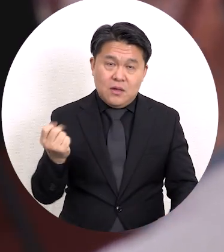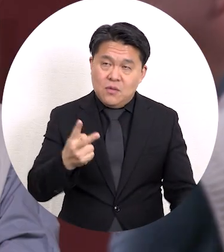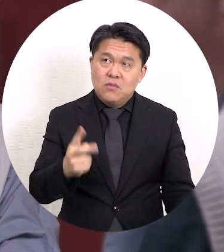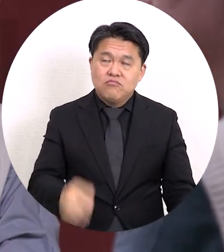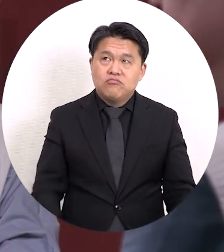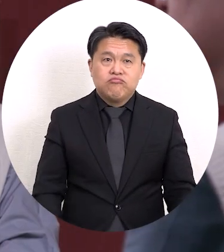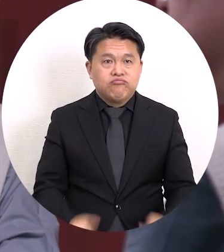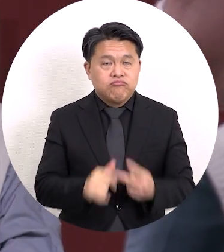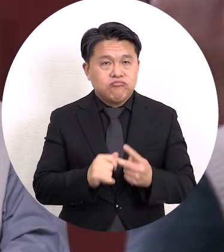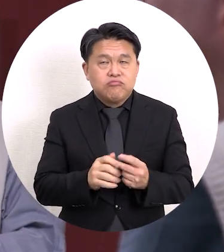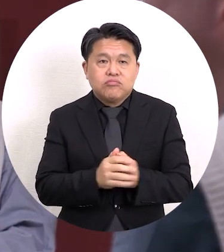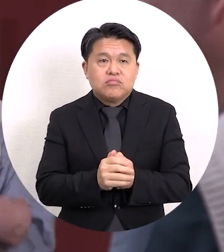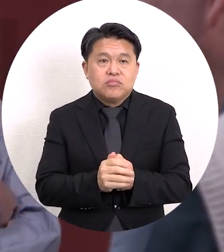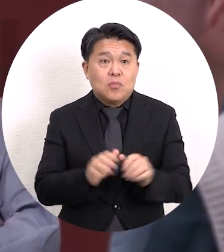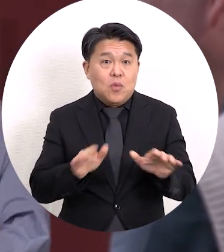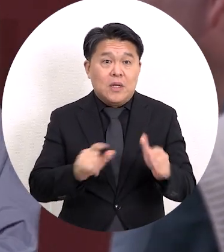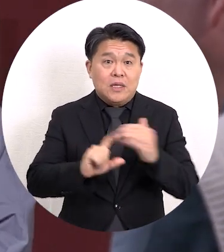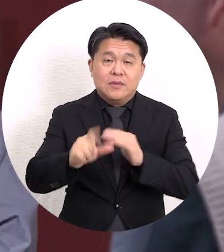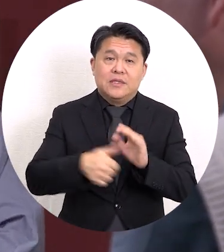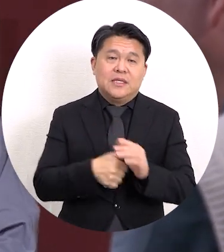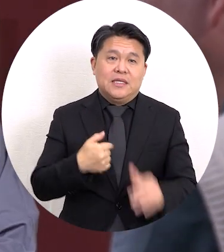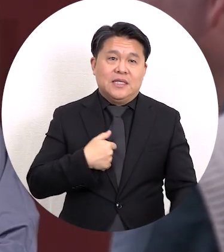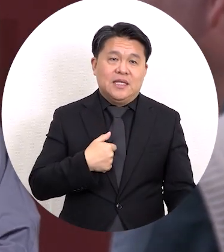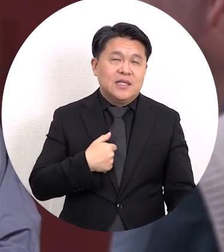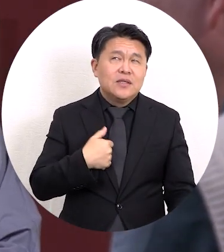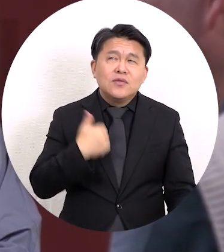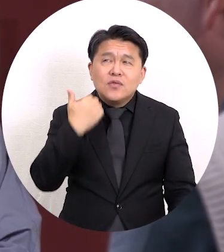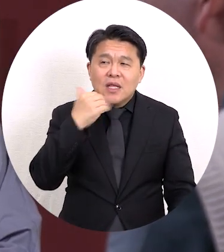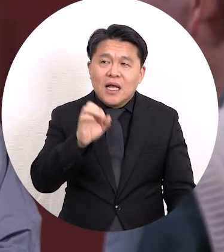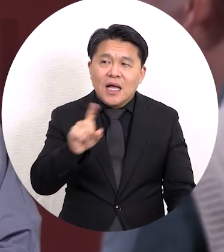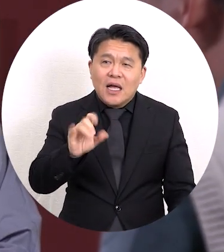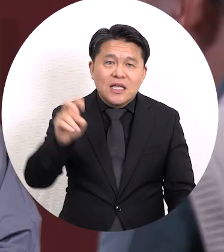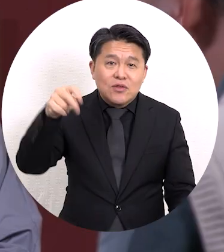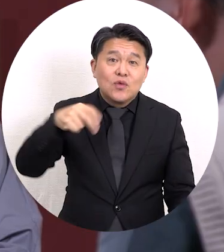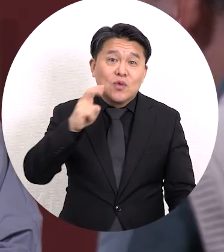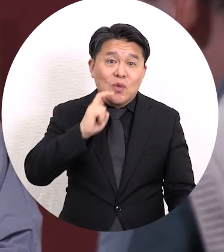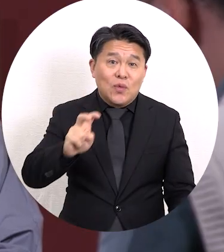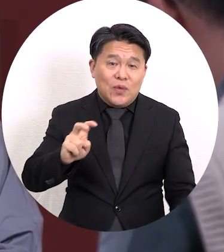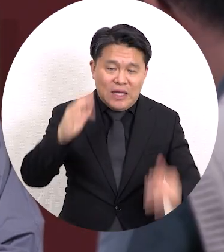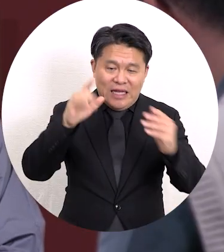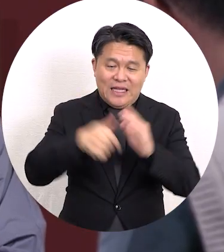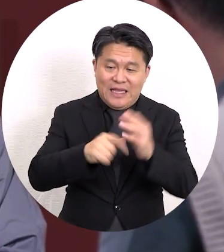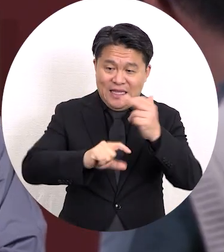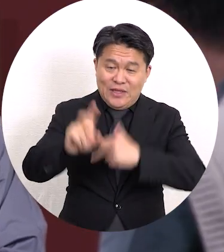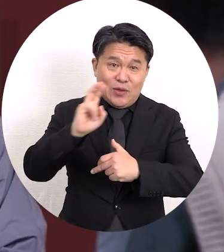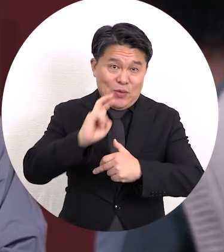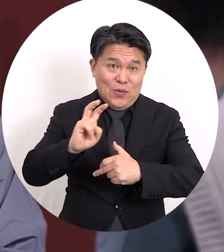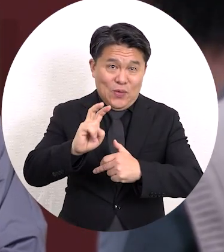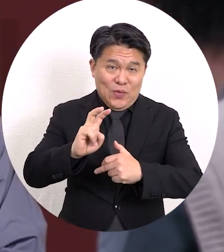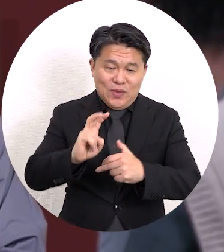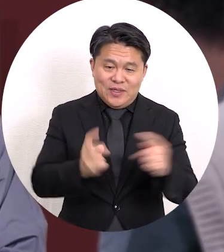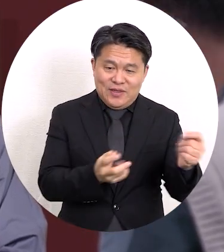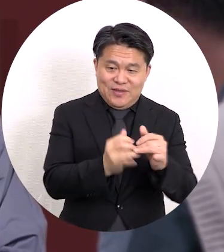Also, this morning, when the taxi driver played IU’s song Autumn Morning, it was...